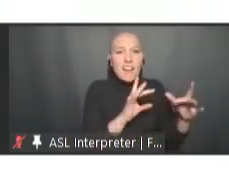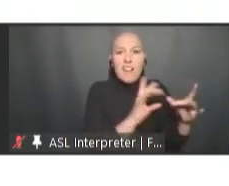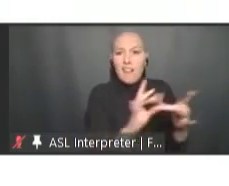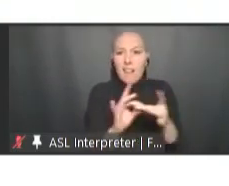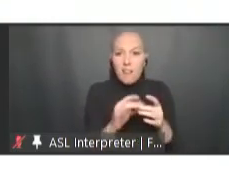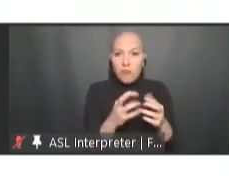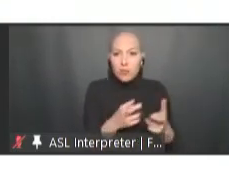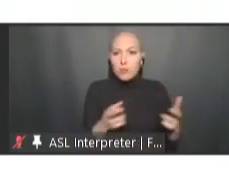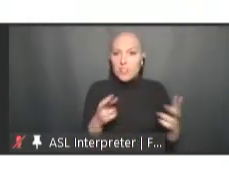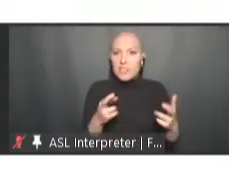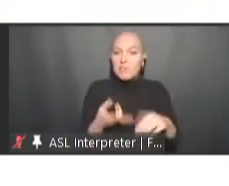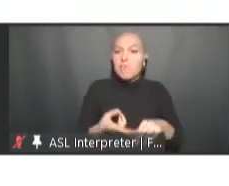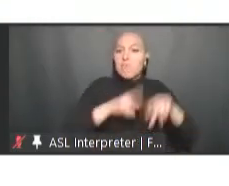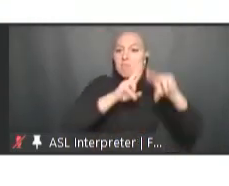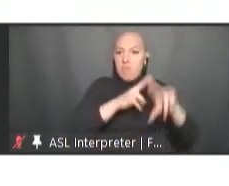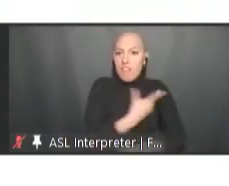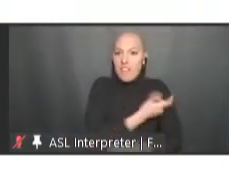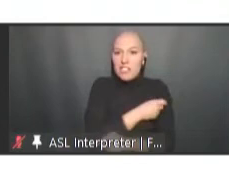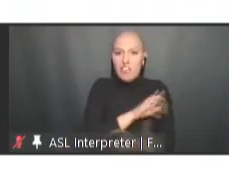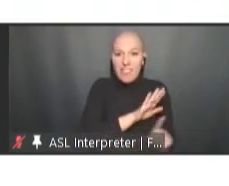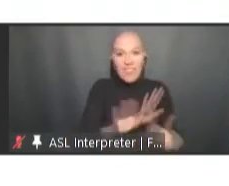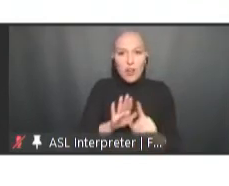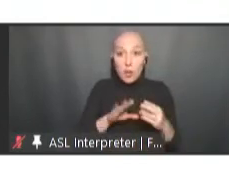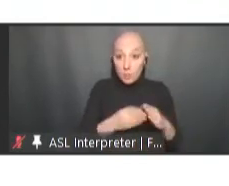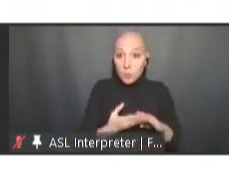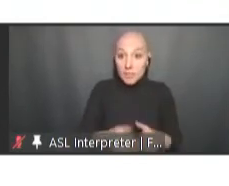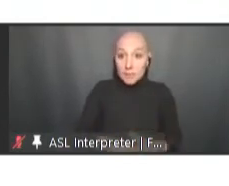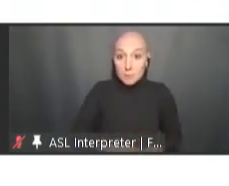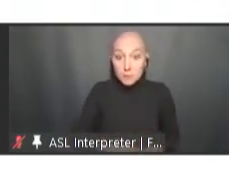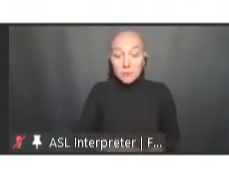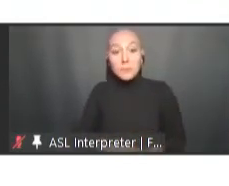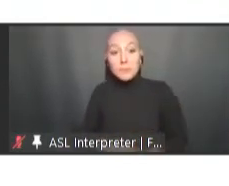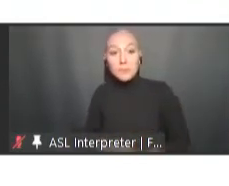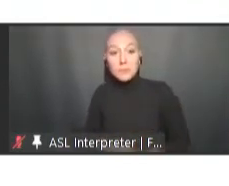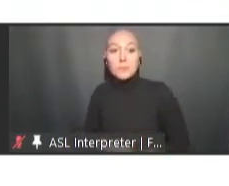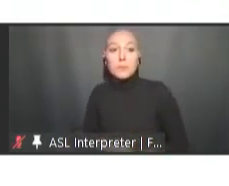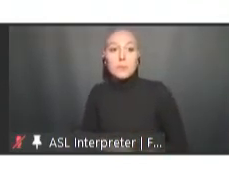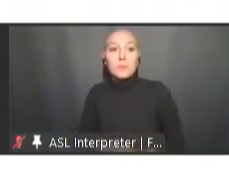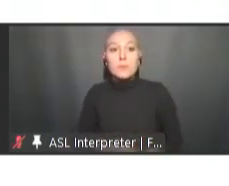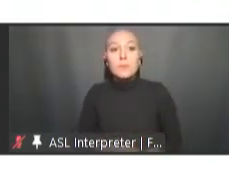in their own communities. In addition, we've been working with the White House response team